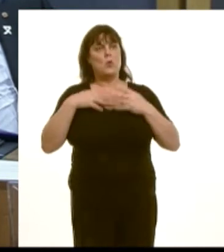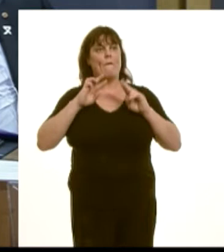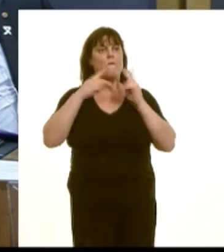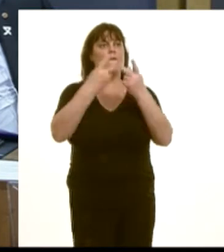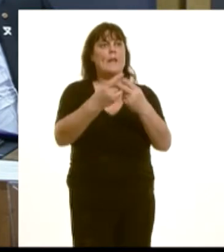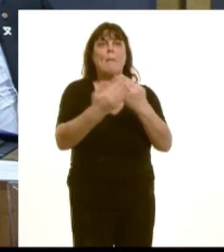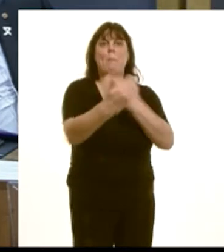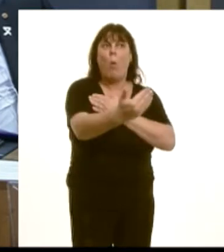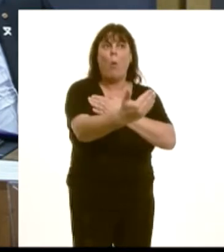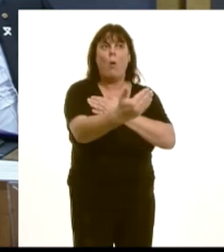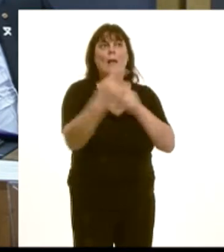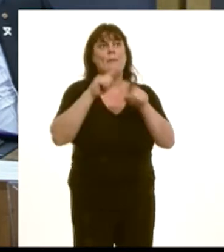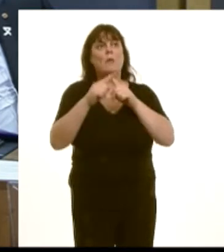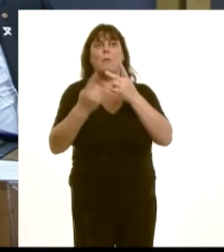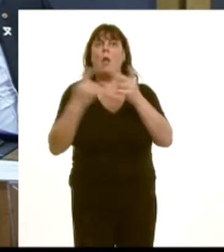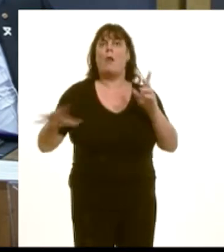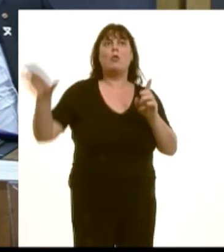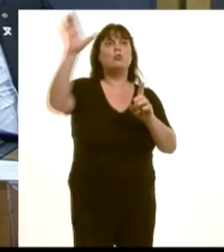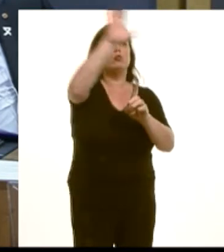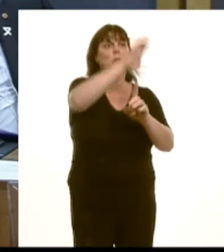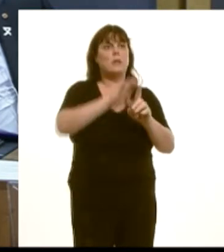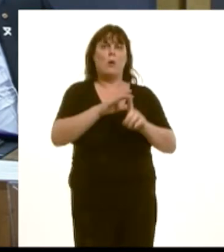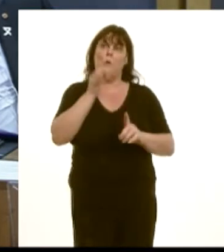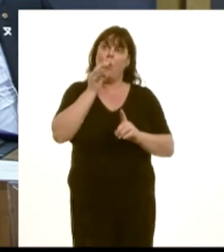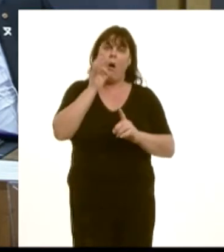Is that something that the Prime Minister would want to see in the autumn statement,